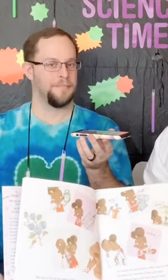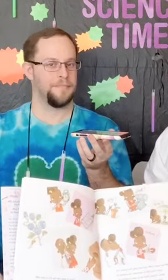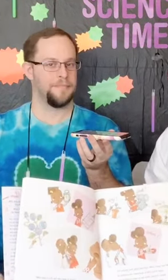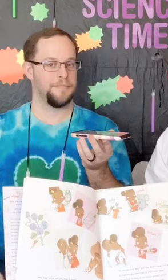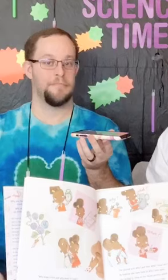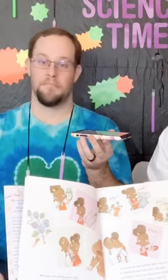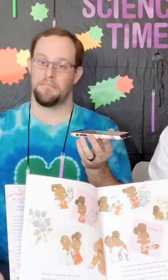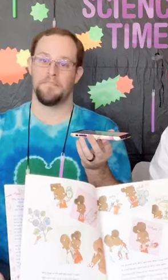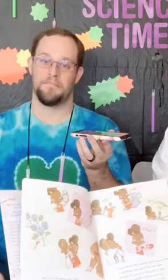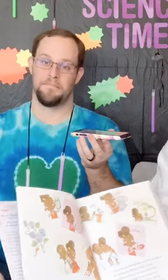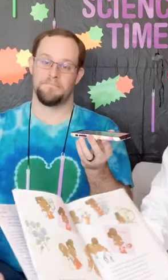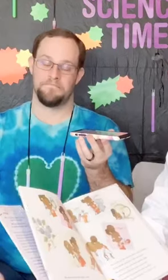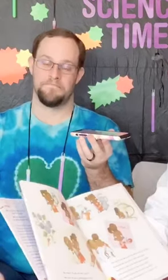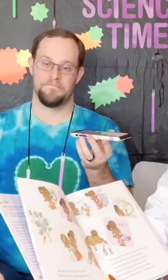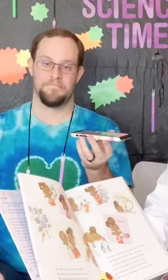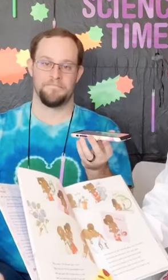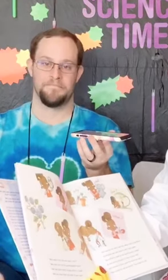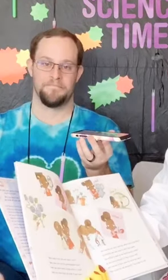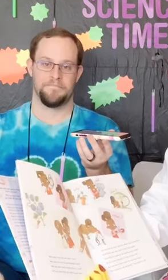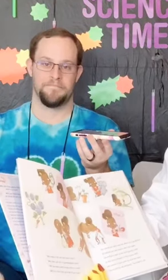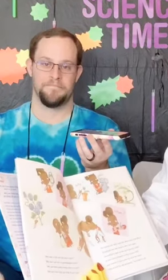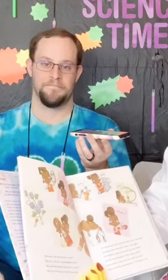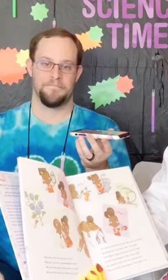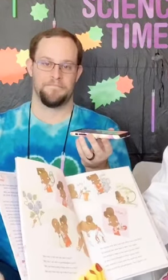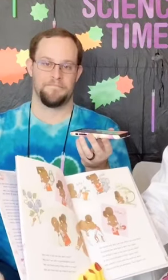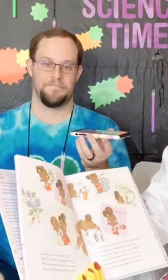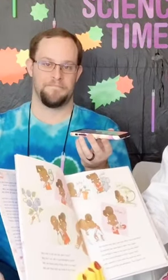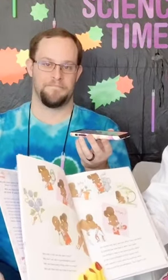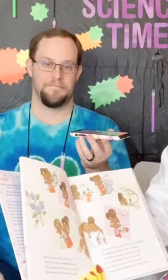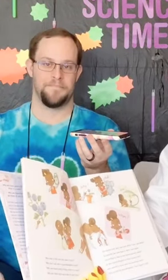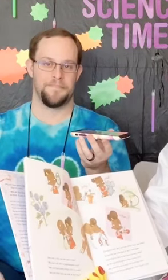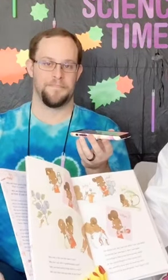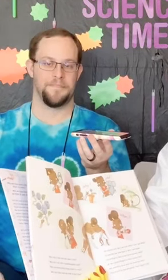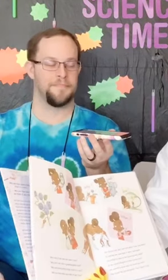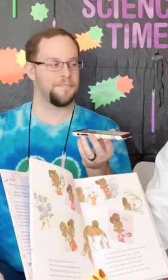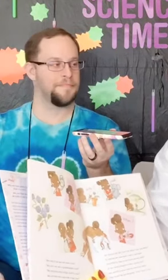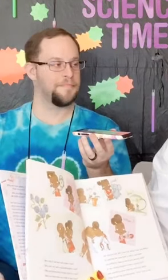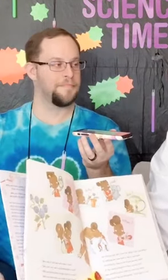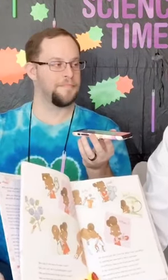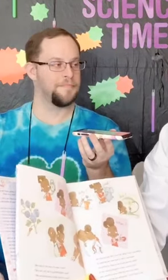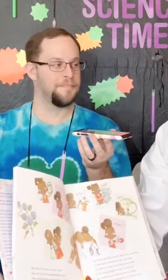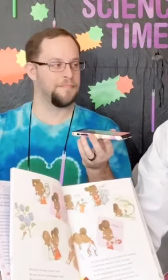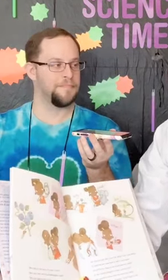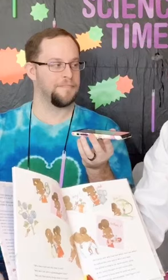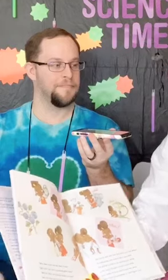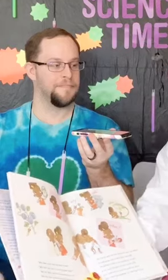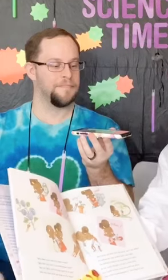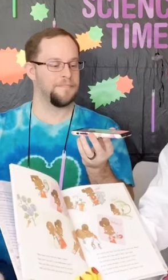clock? Why are there pointy things stuck to a rose?